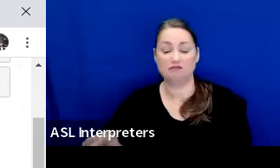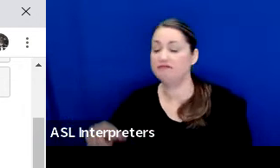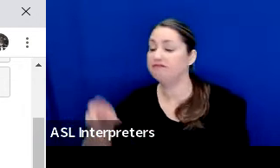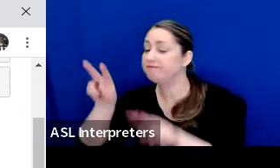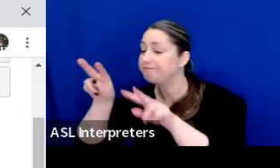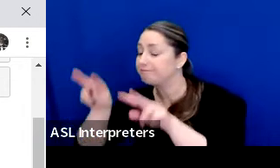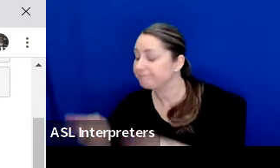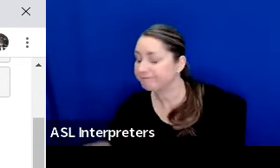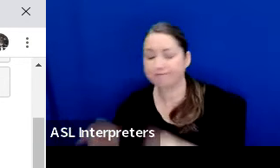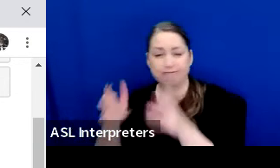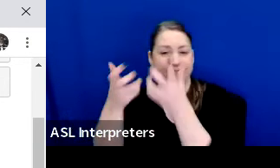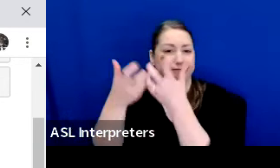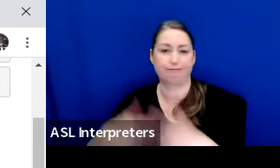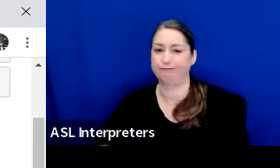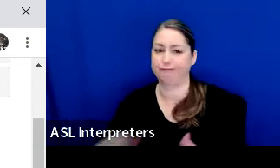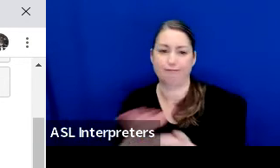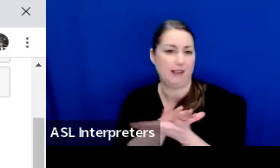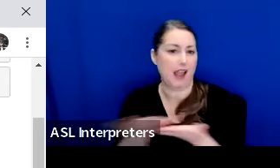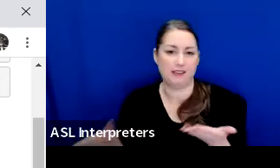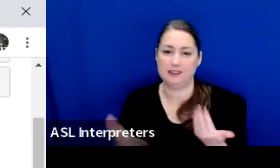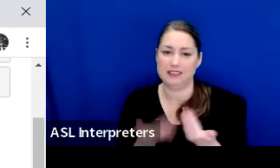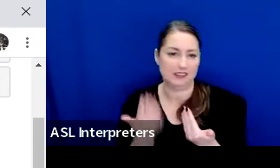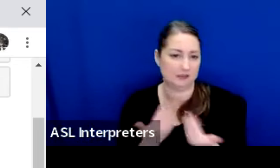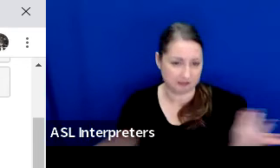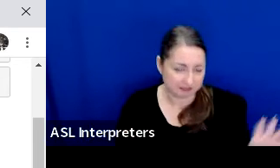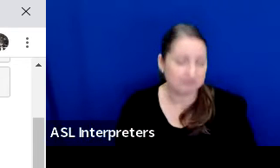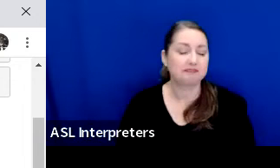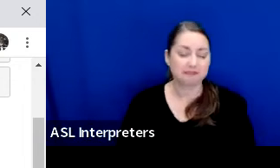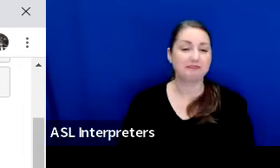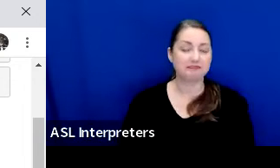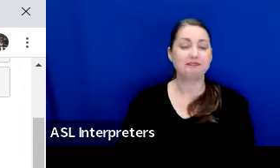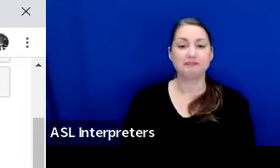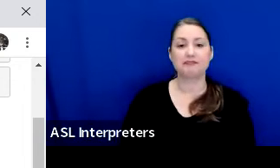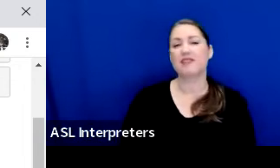Very efficient. So again, this is an example, and I thought I'd show